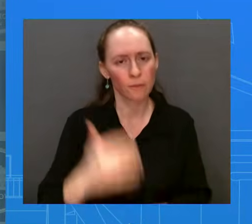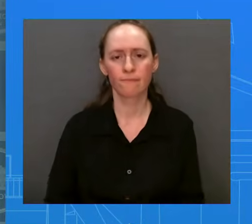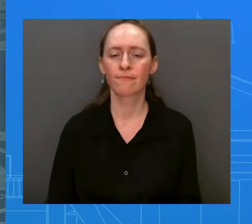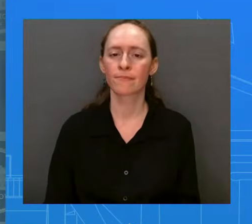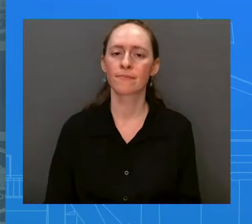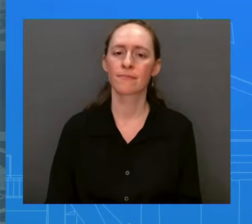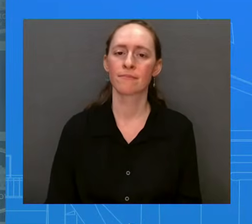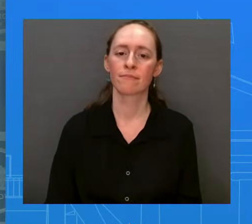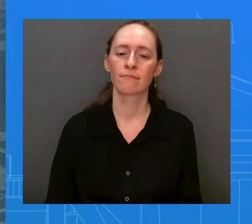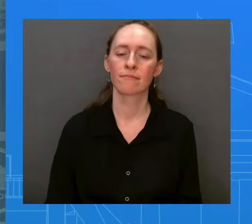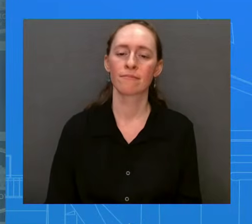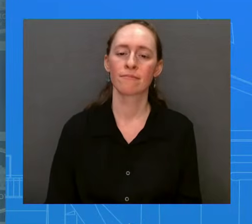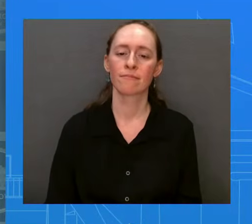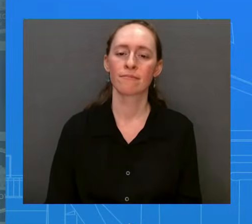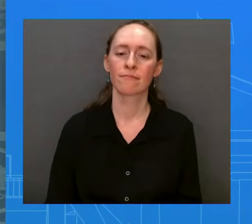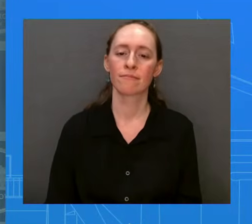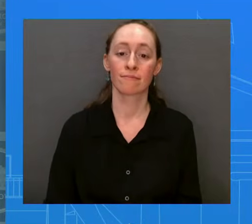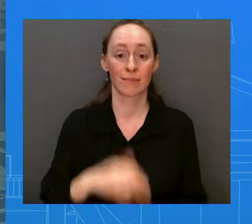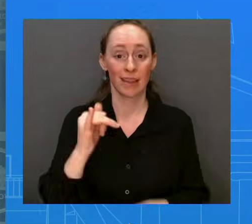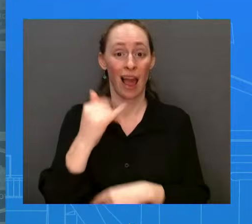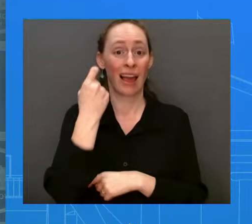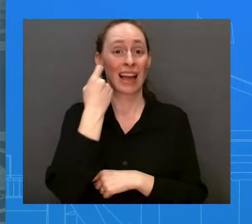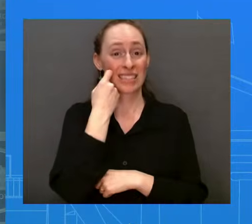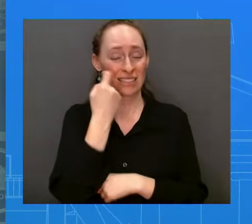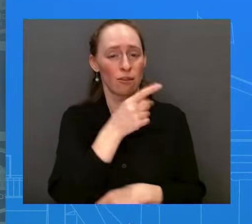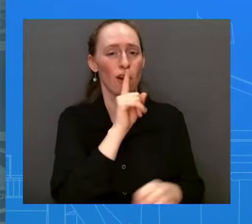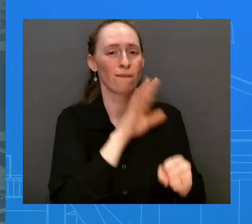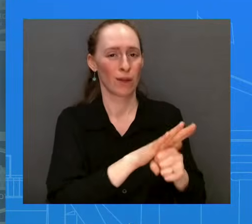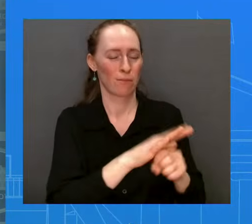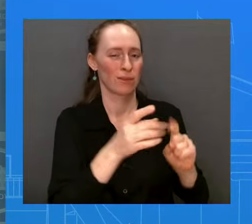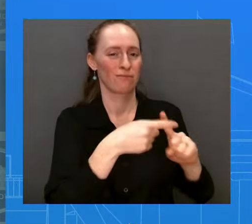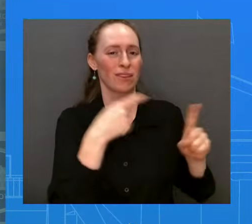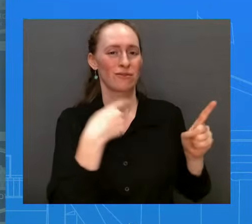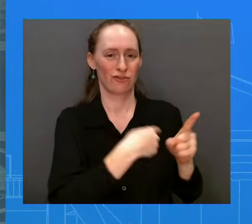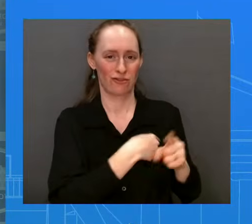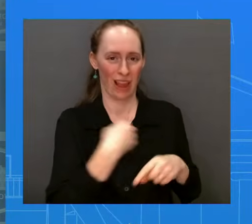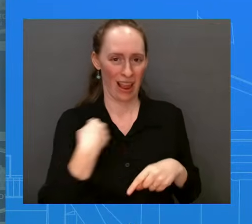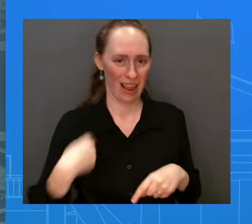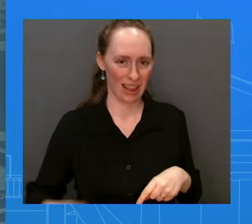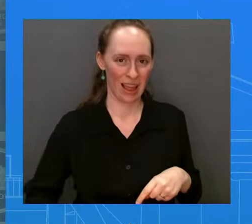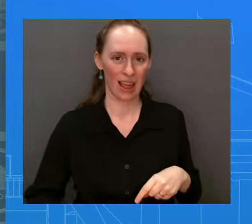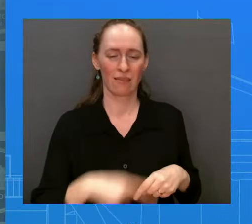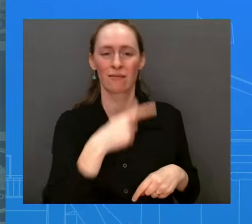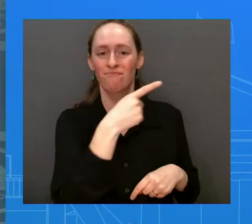the United States and Canada, through NORAD, have been more closely scrutinizing that airspace,